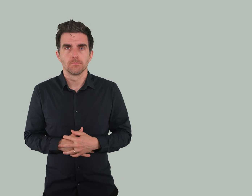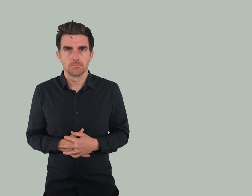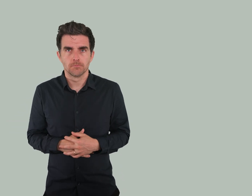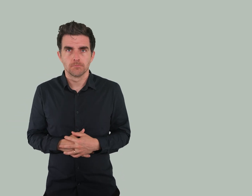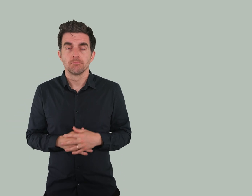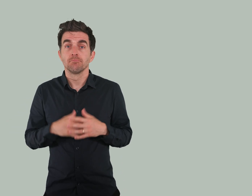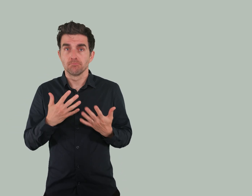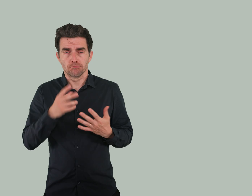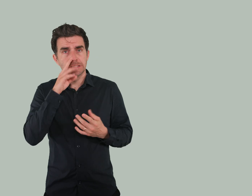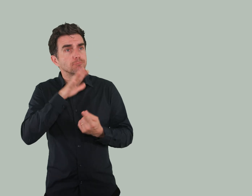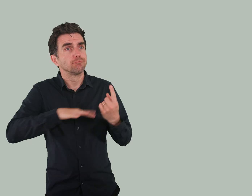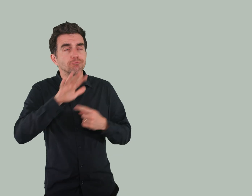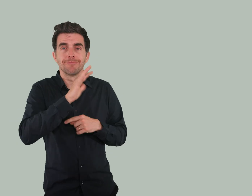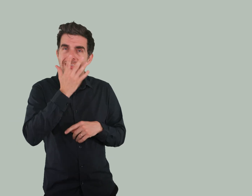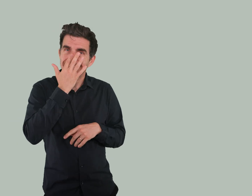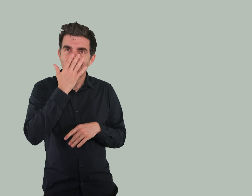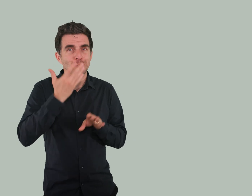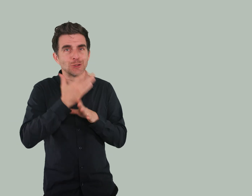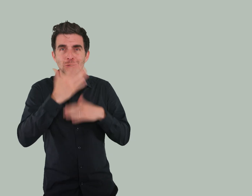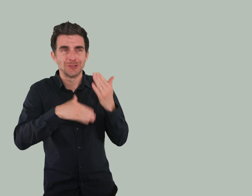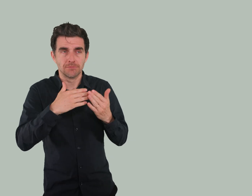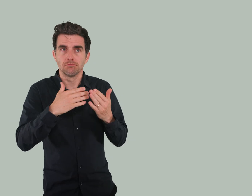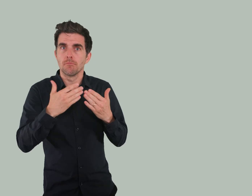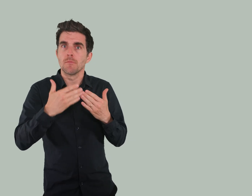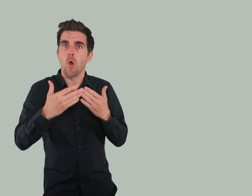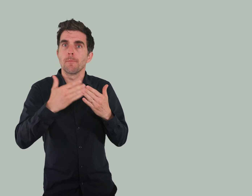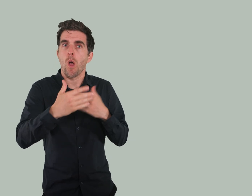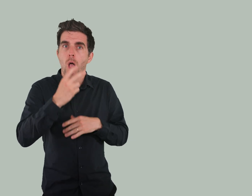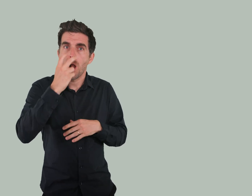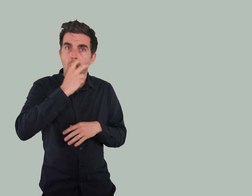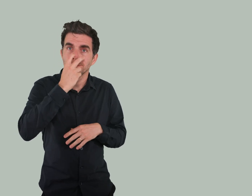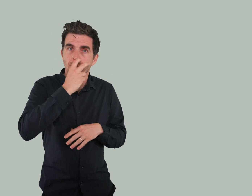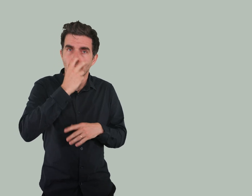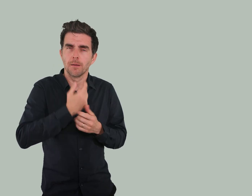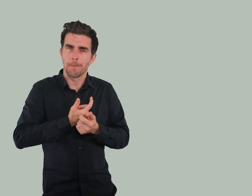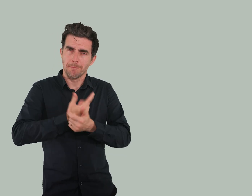The age profile has shifted older.